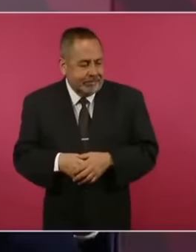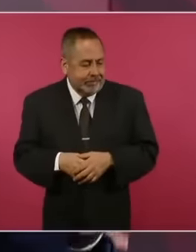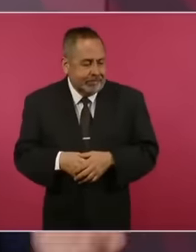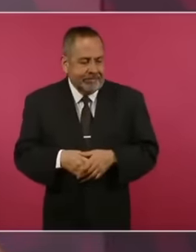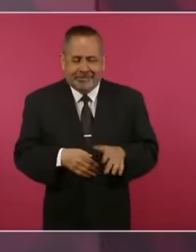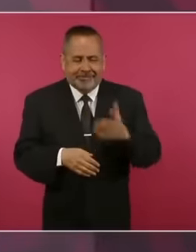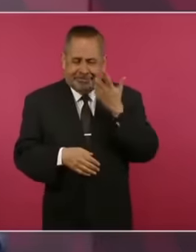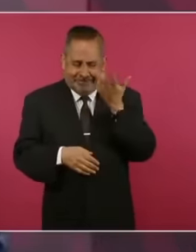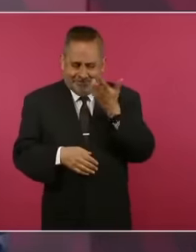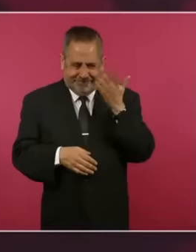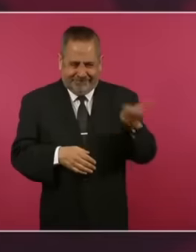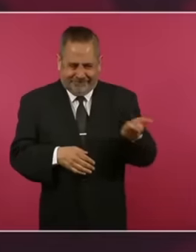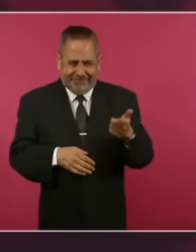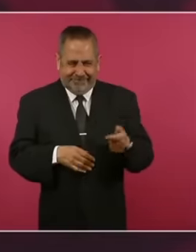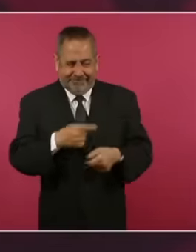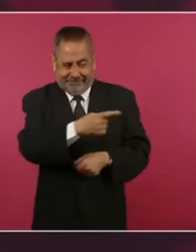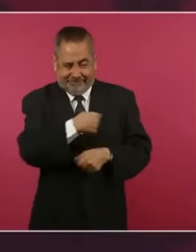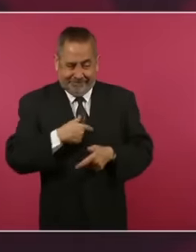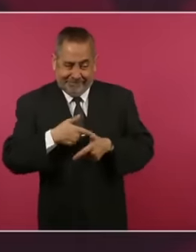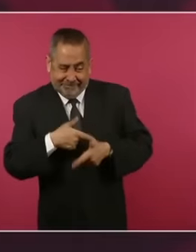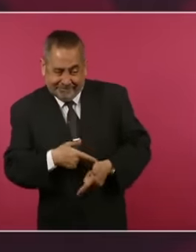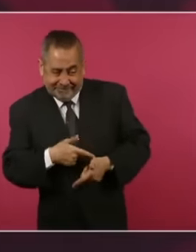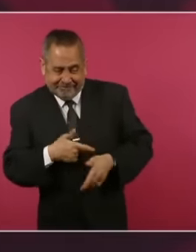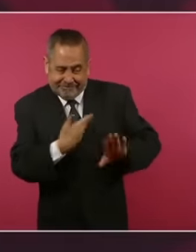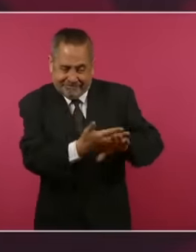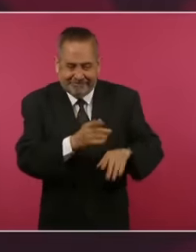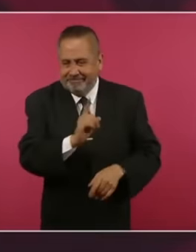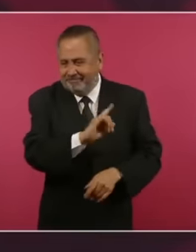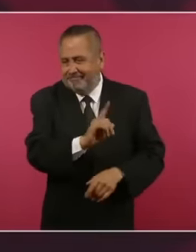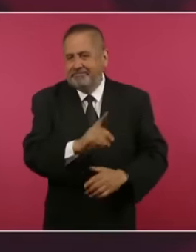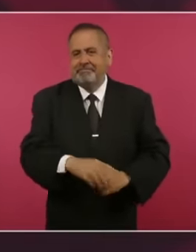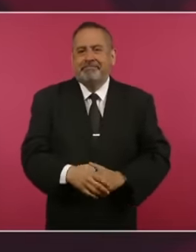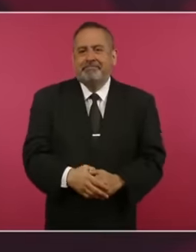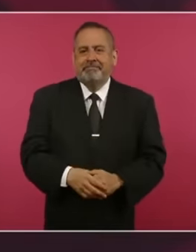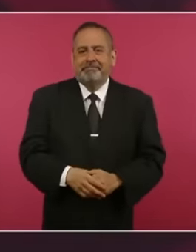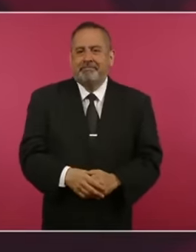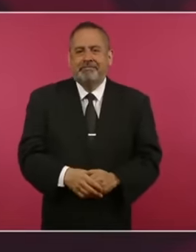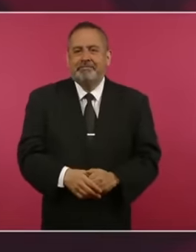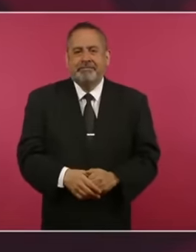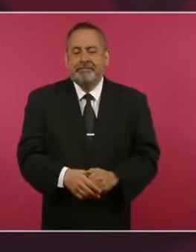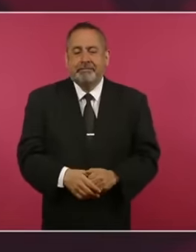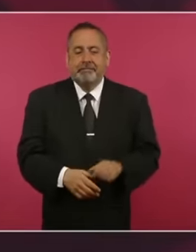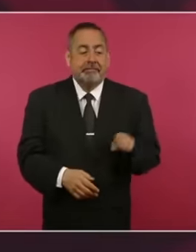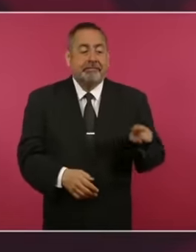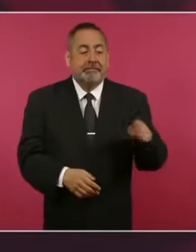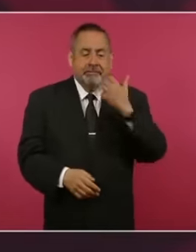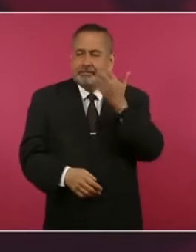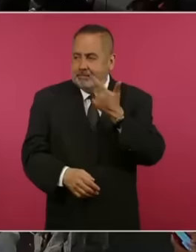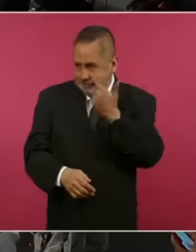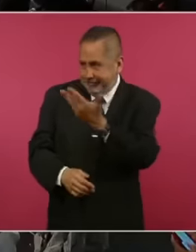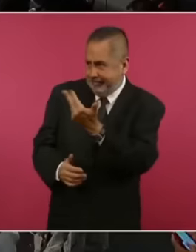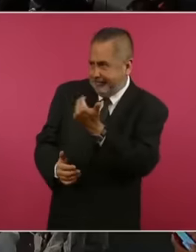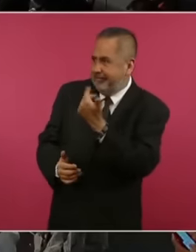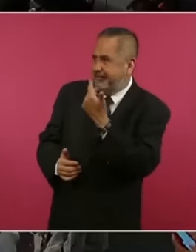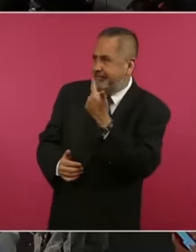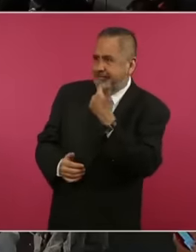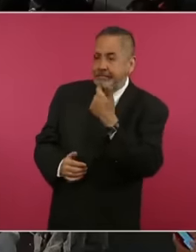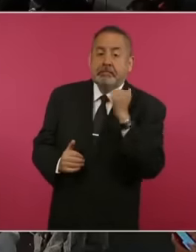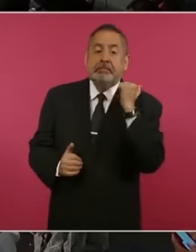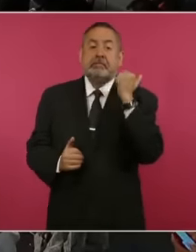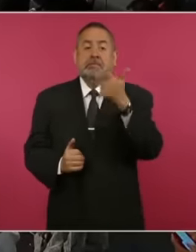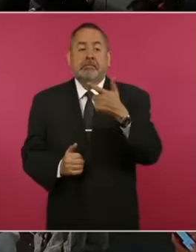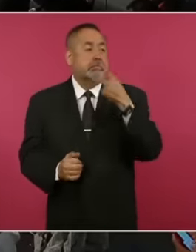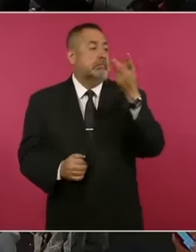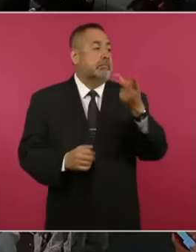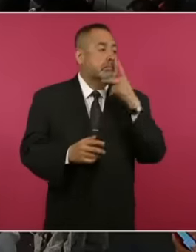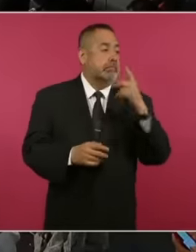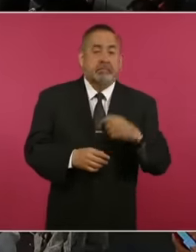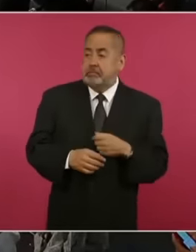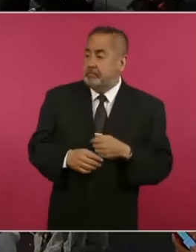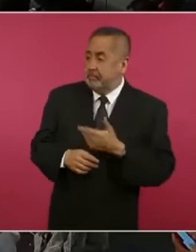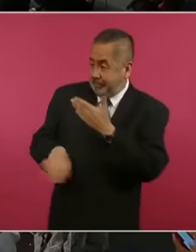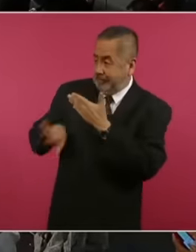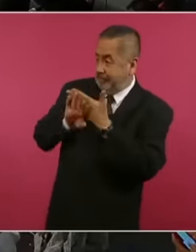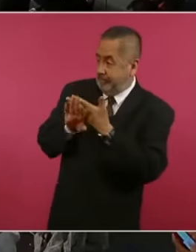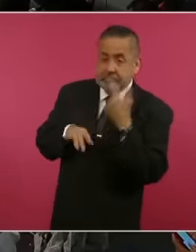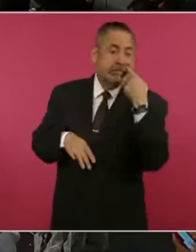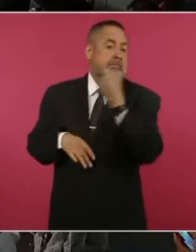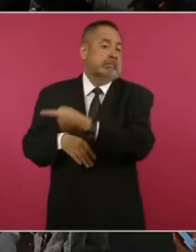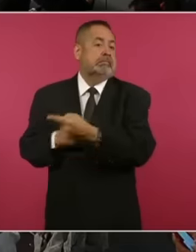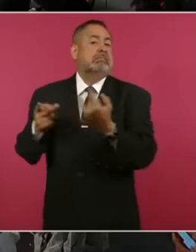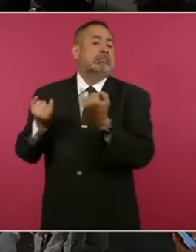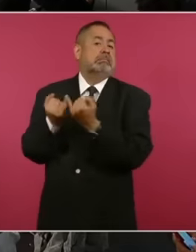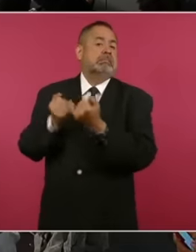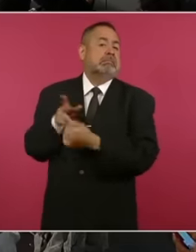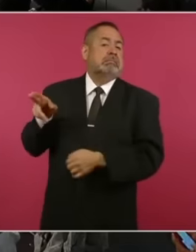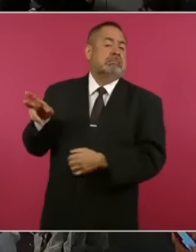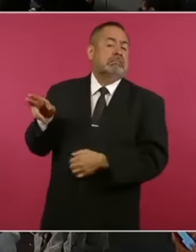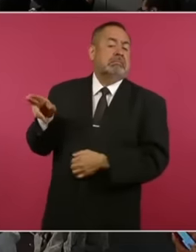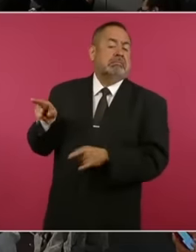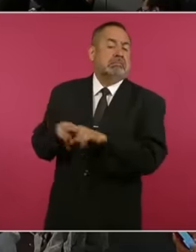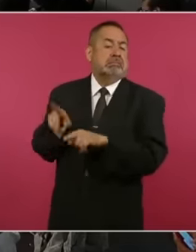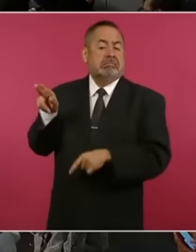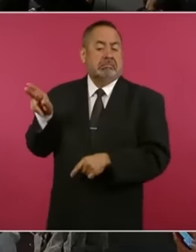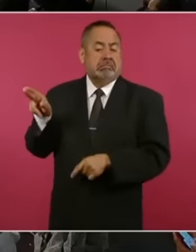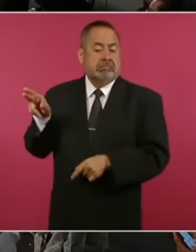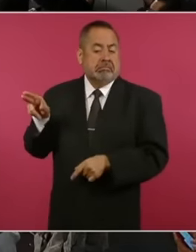Not being able to have some element to show that we are equal. No, we are not